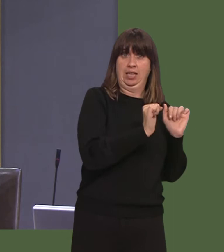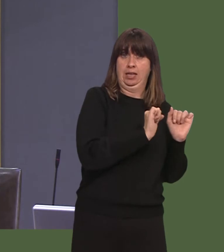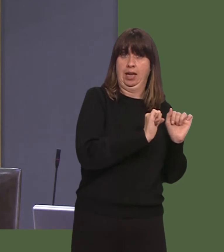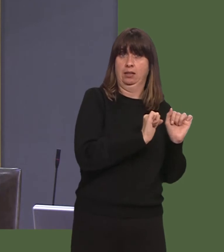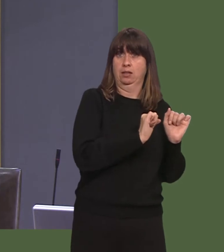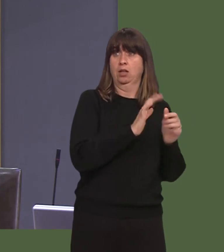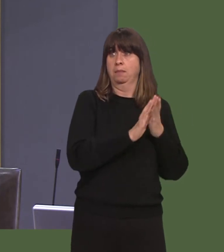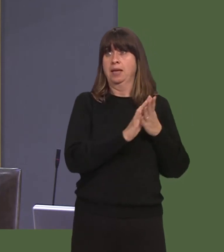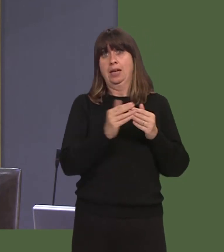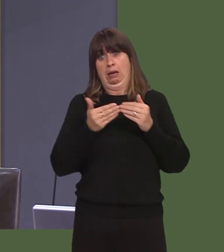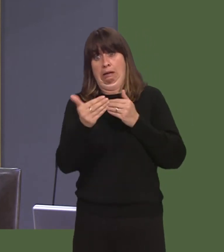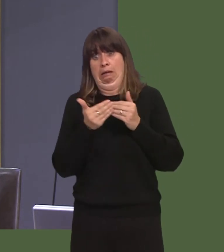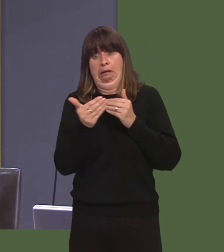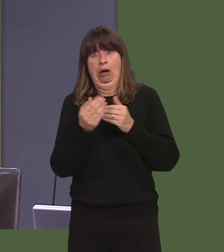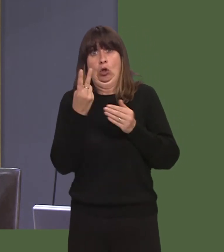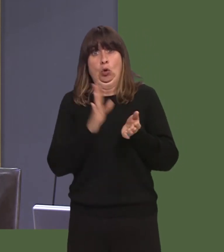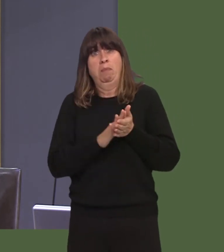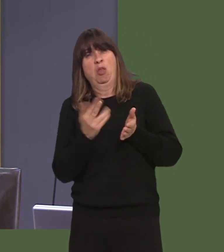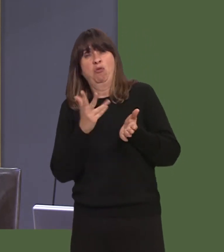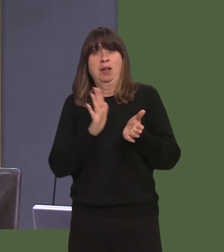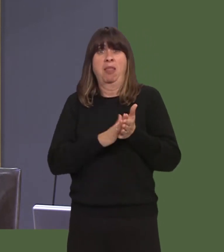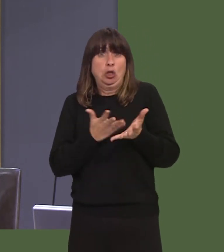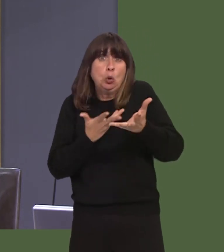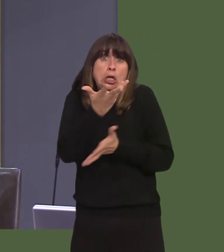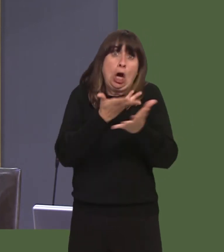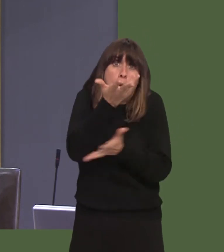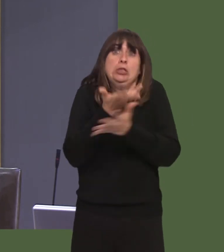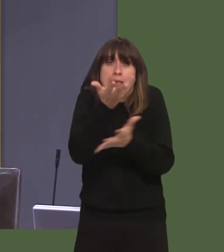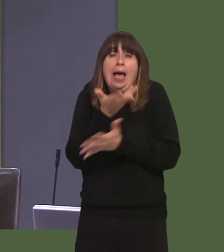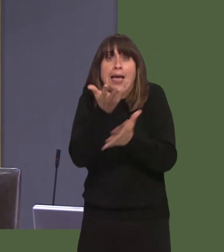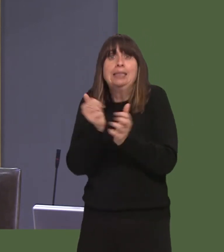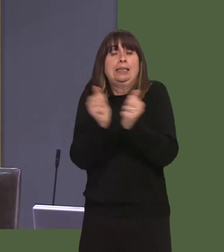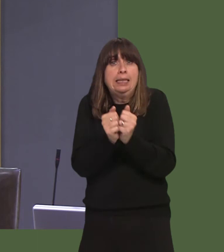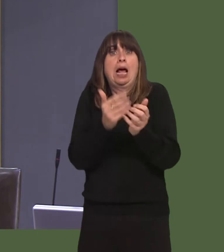Labour Government would have to negotiate our departure from the single market and customs